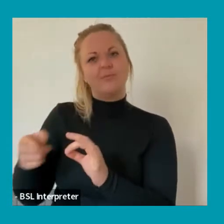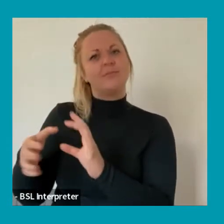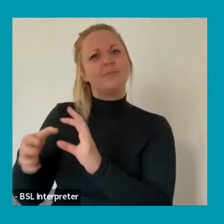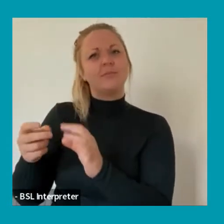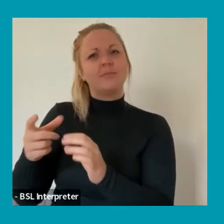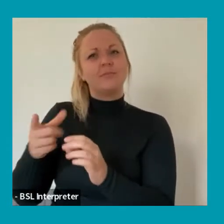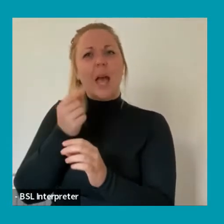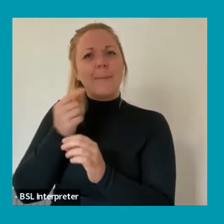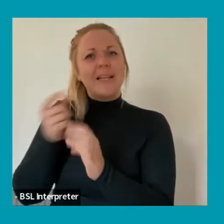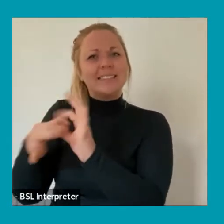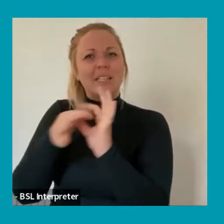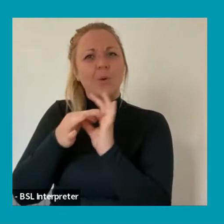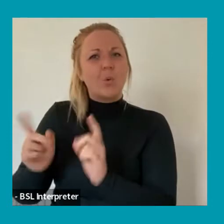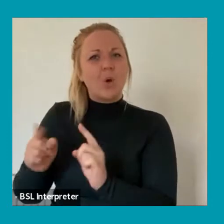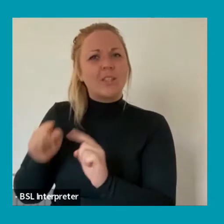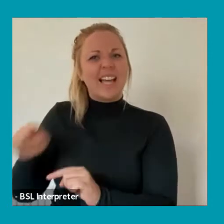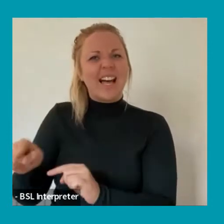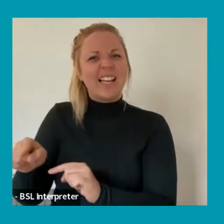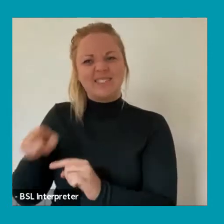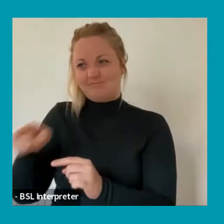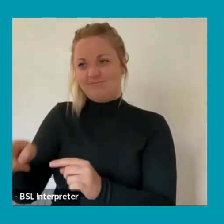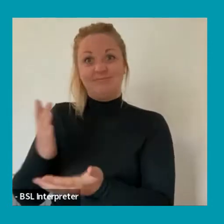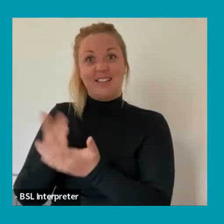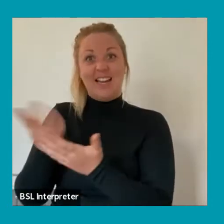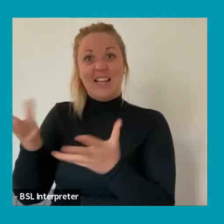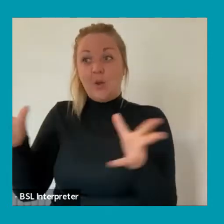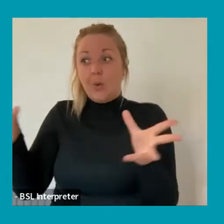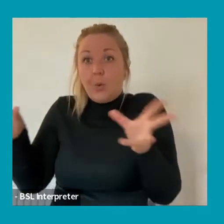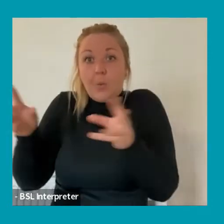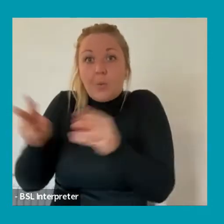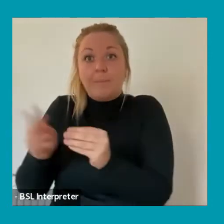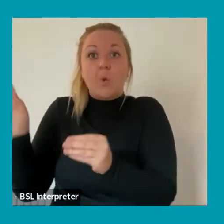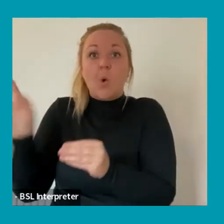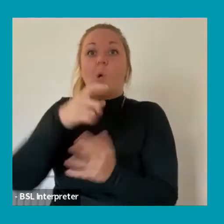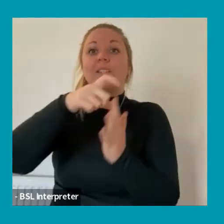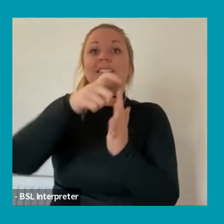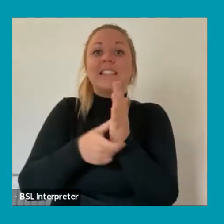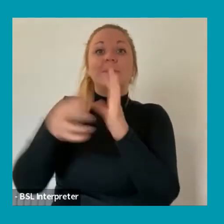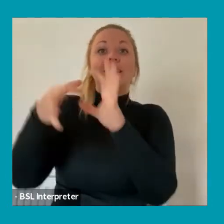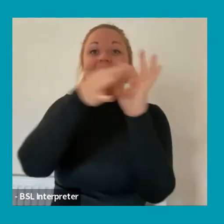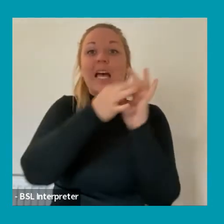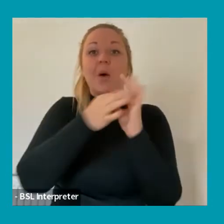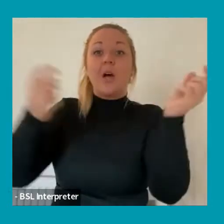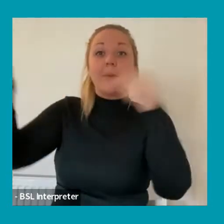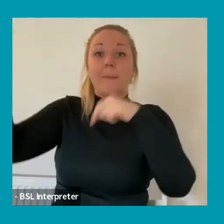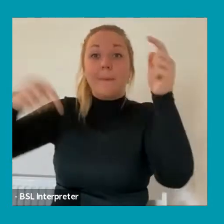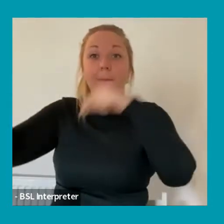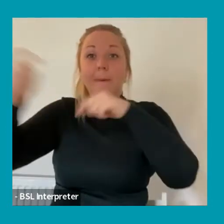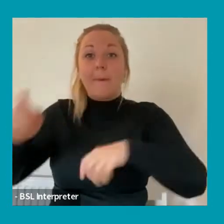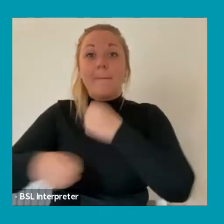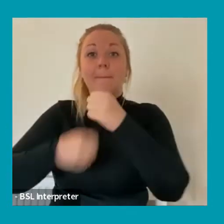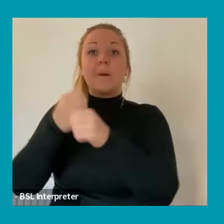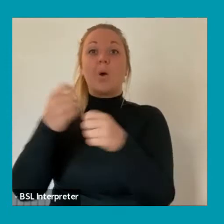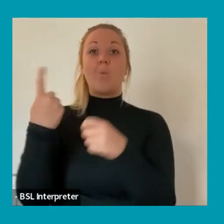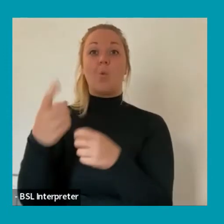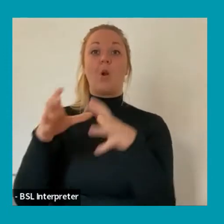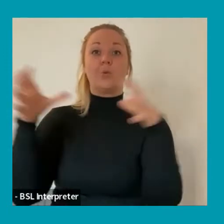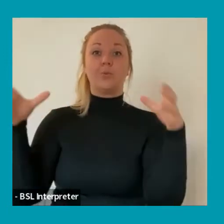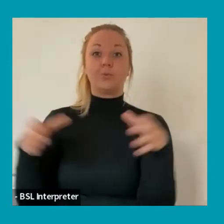disabled staff networks for the chair to come together and discuss disability-related topics. So today, I might have a disability